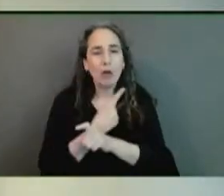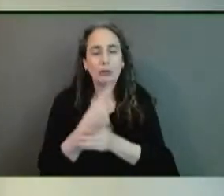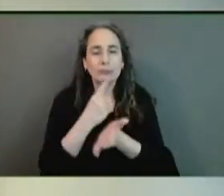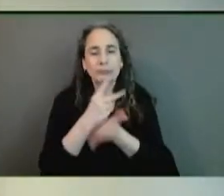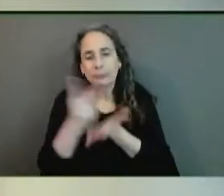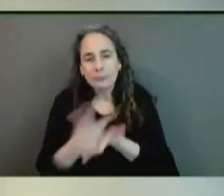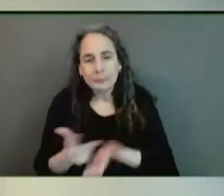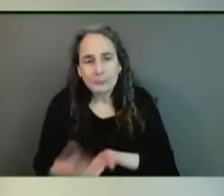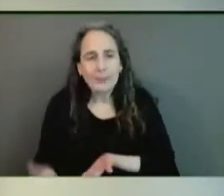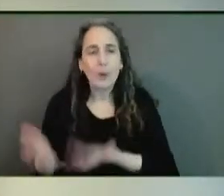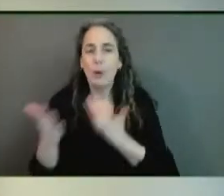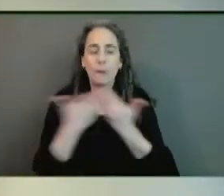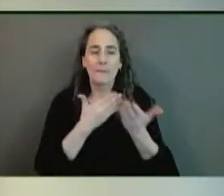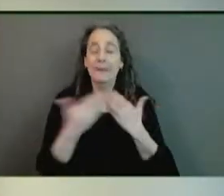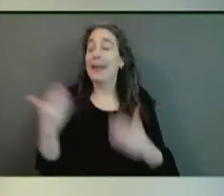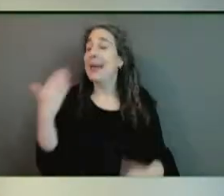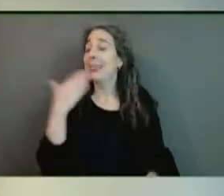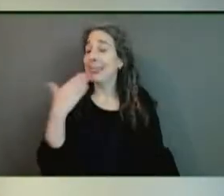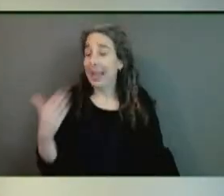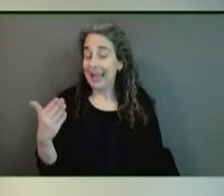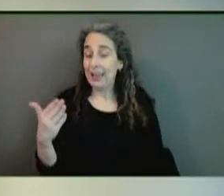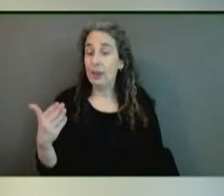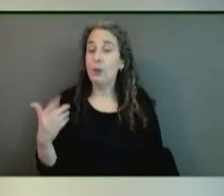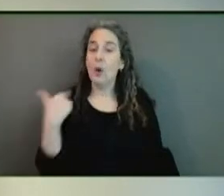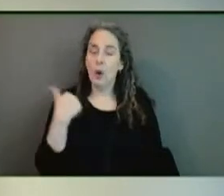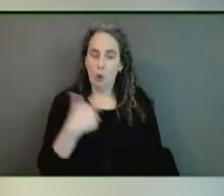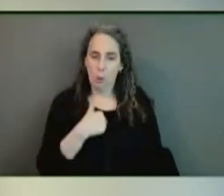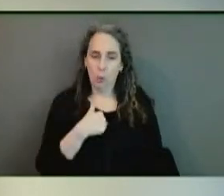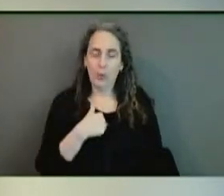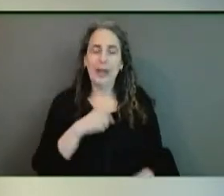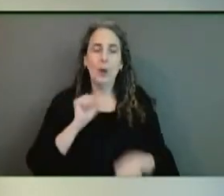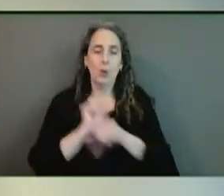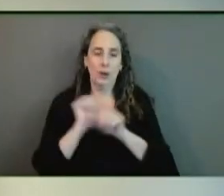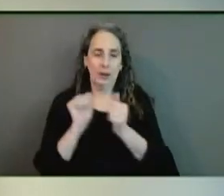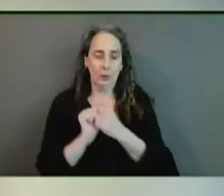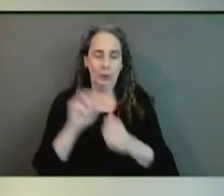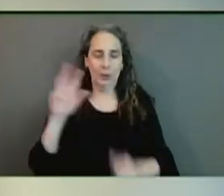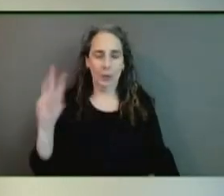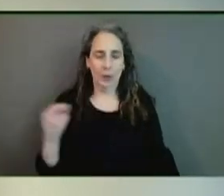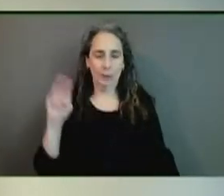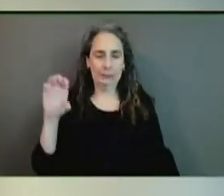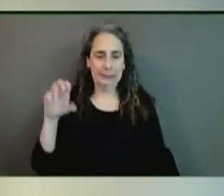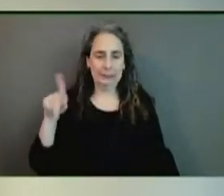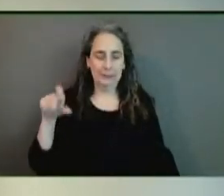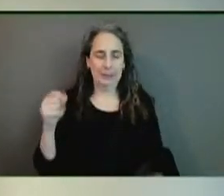these tests on a regular basis? Oh, thank you, Catherine. For